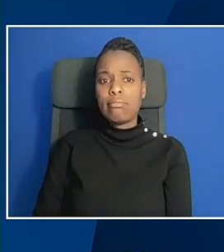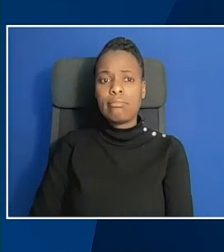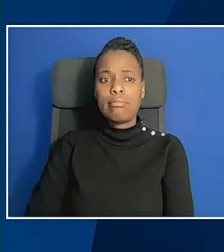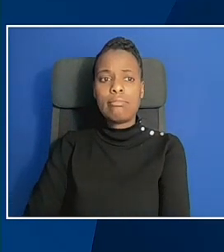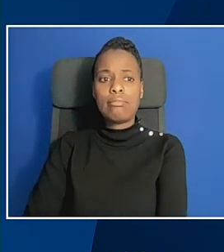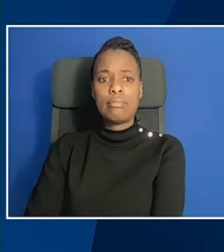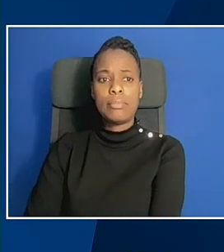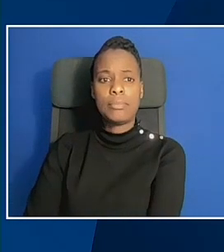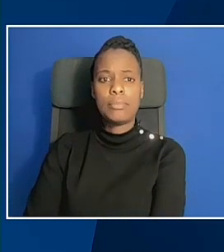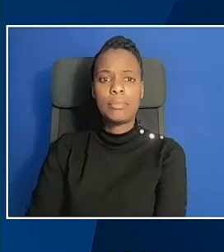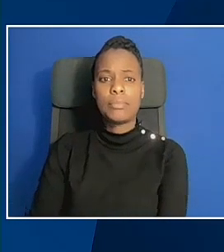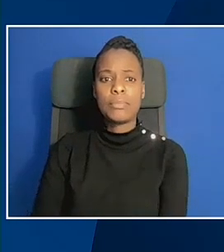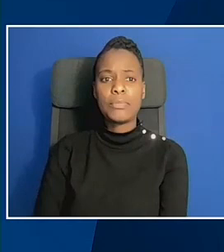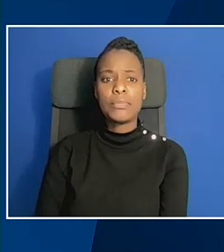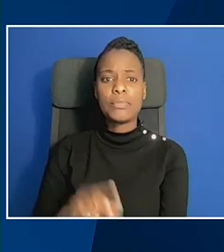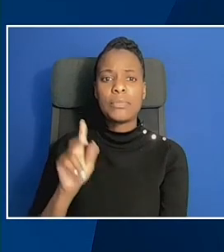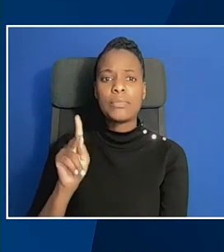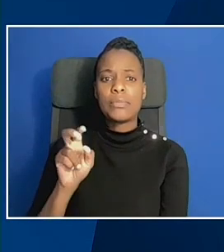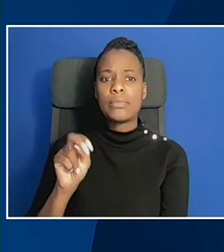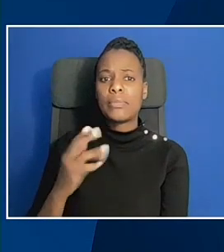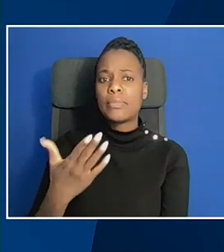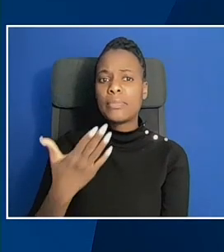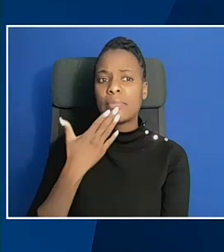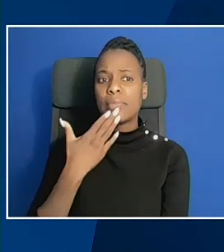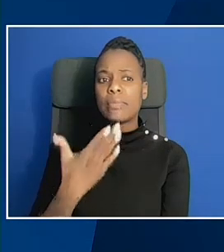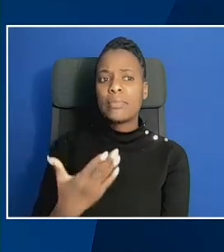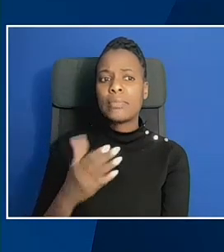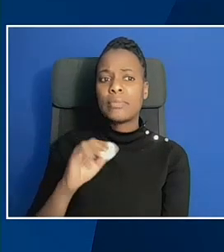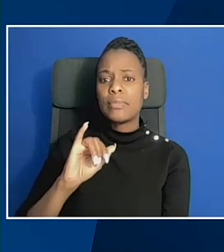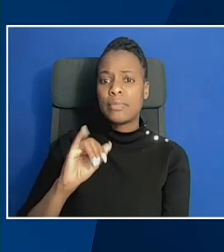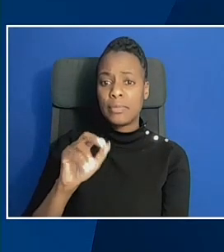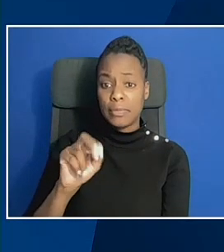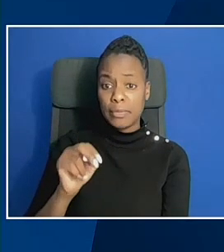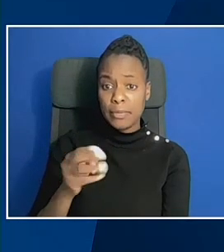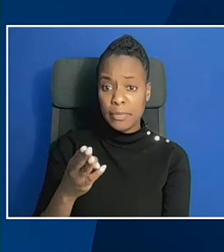Thanks, Jamie. Jillian, I see your hand. Go ahead. Thanks. Good morning. I know, related to